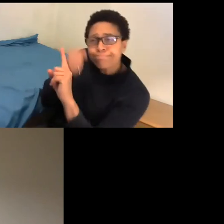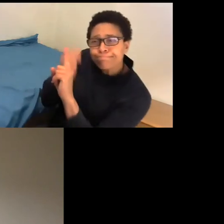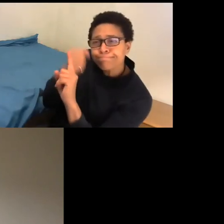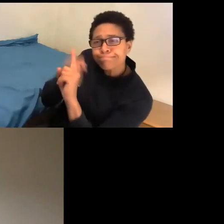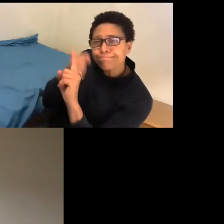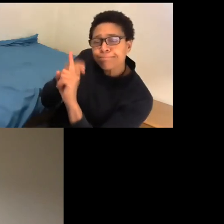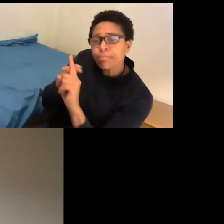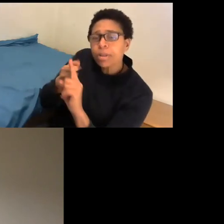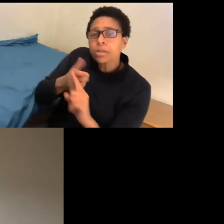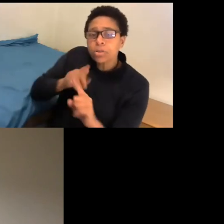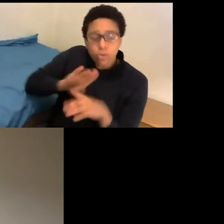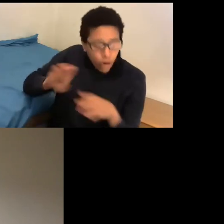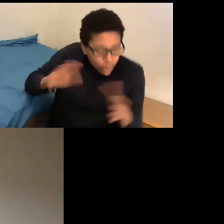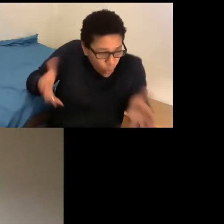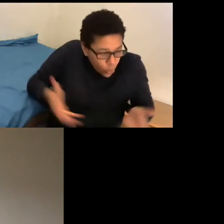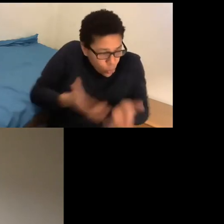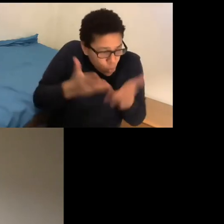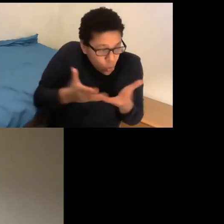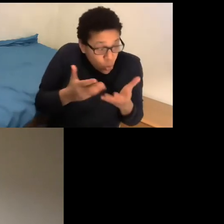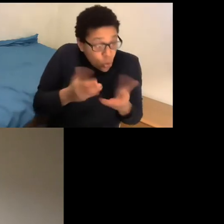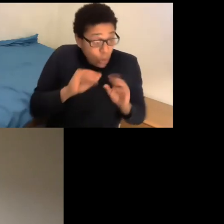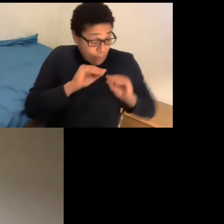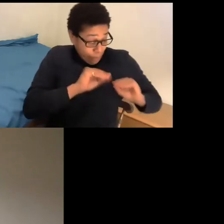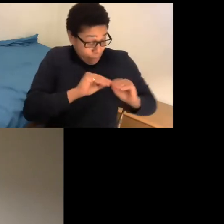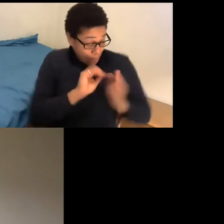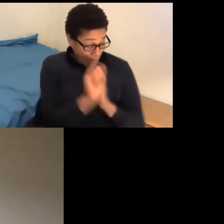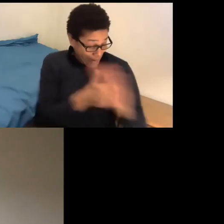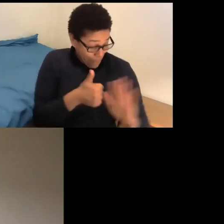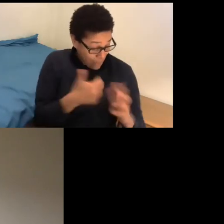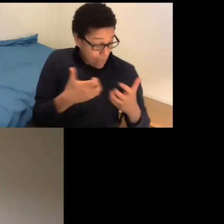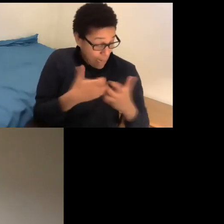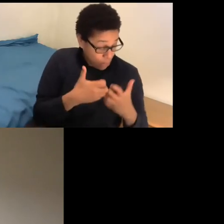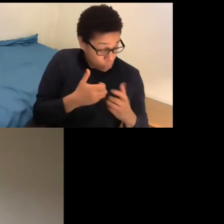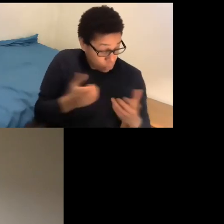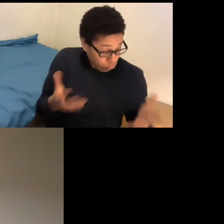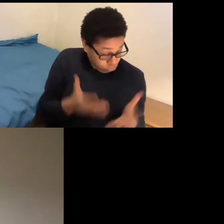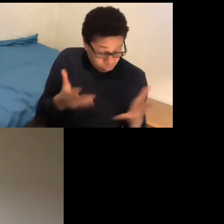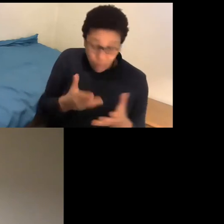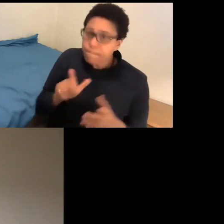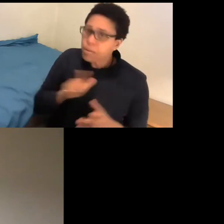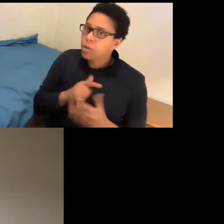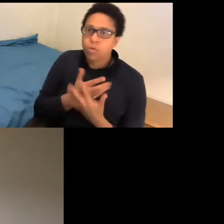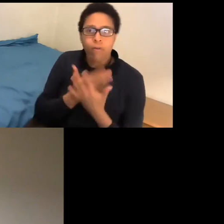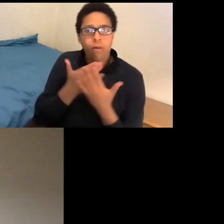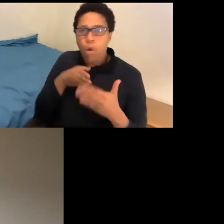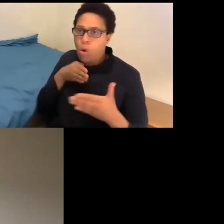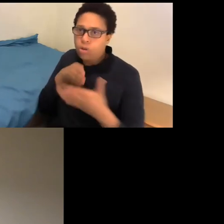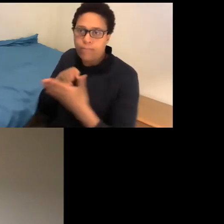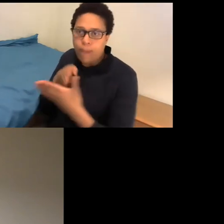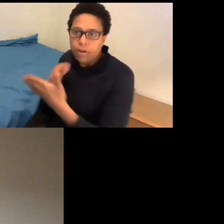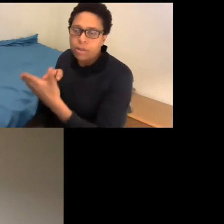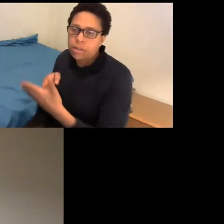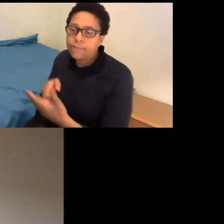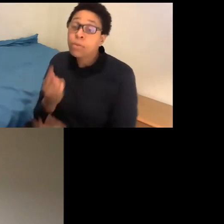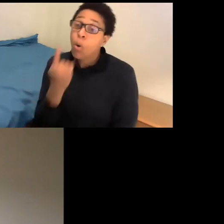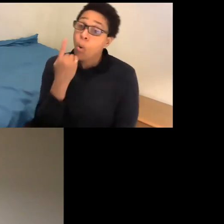people's capacities how to do this, because there are multiple obstacles. One of the obstacles is the UK government's